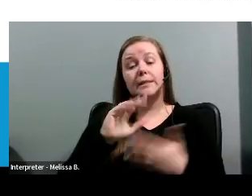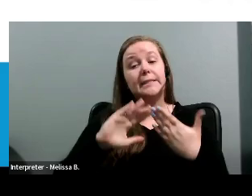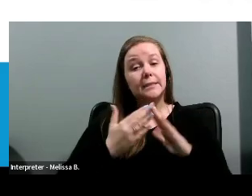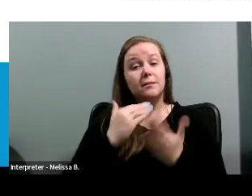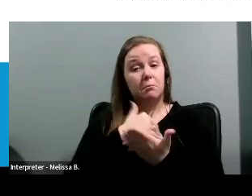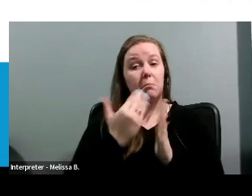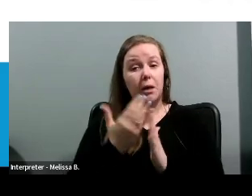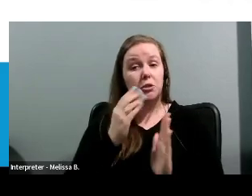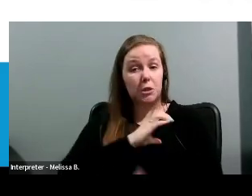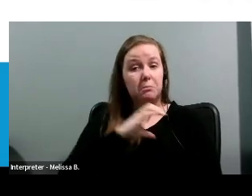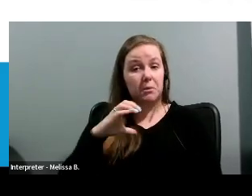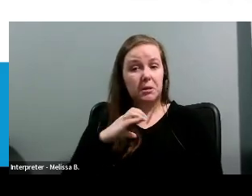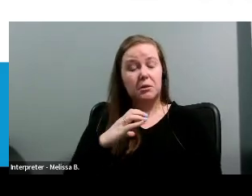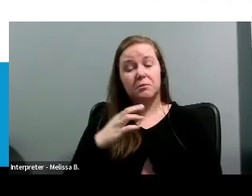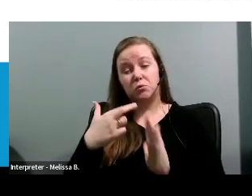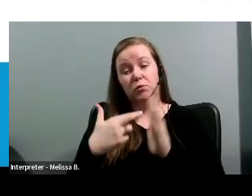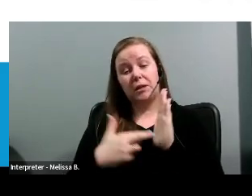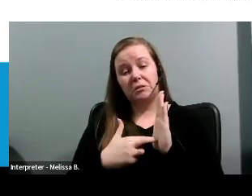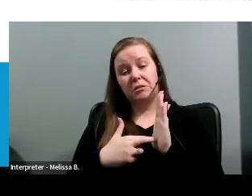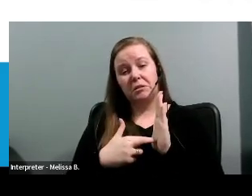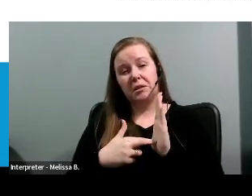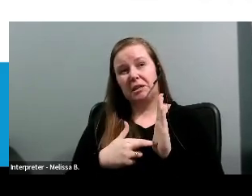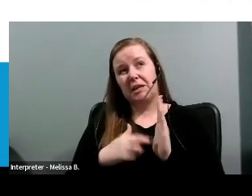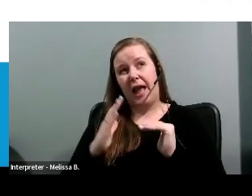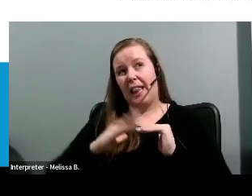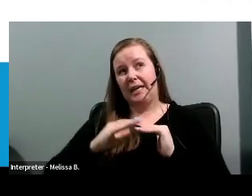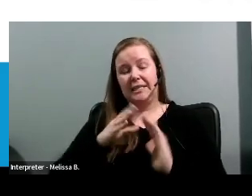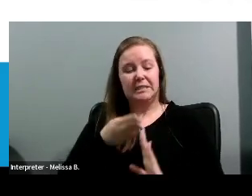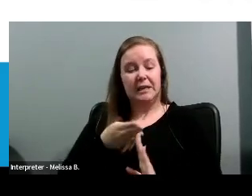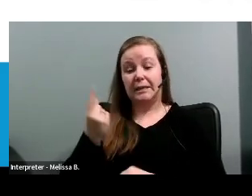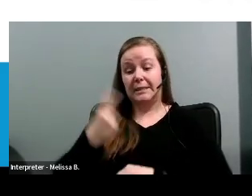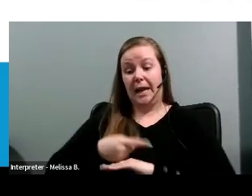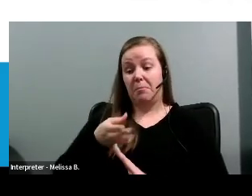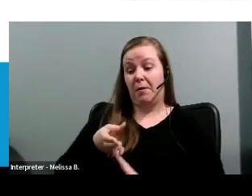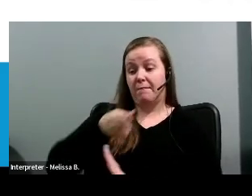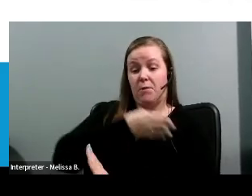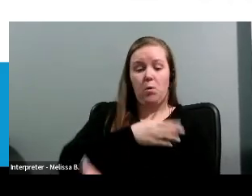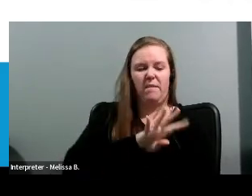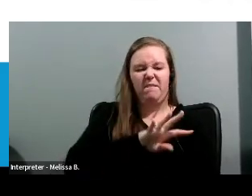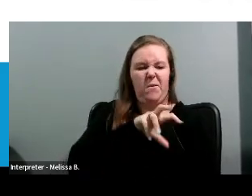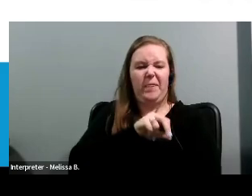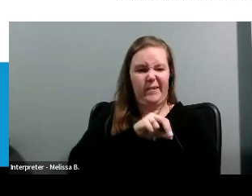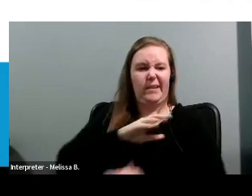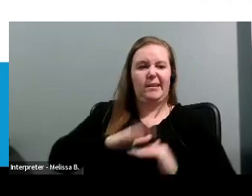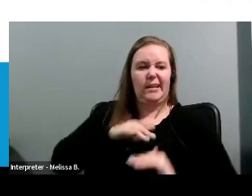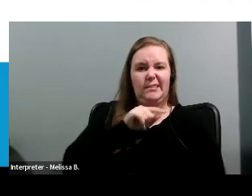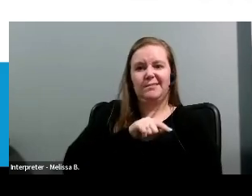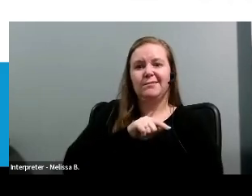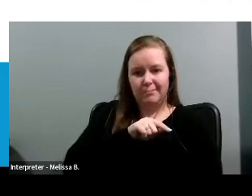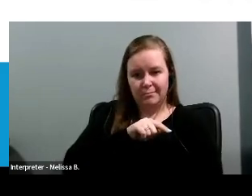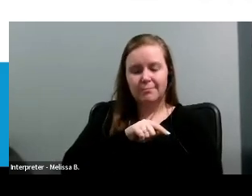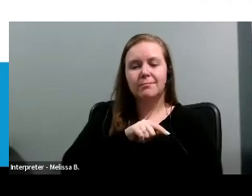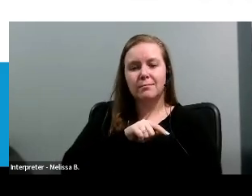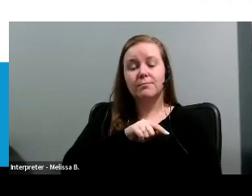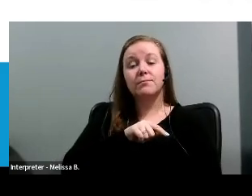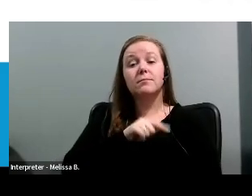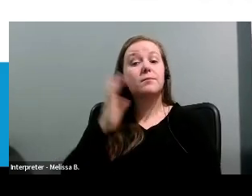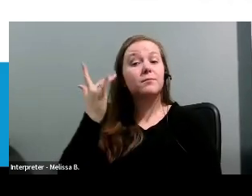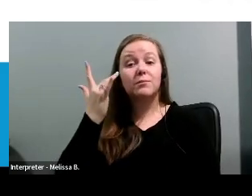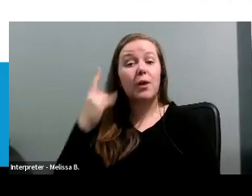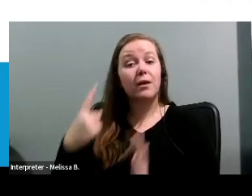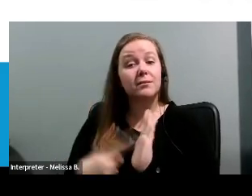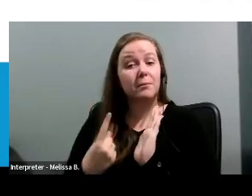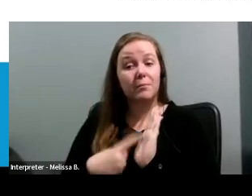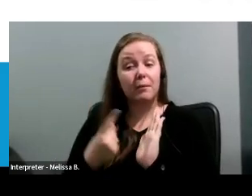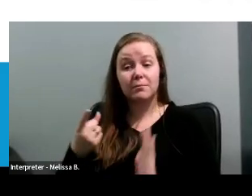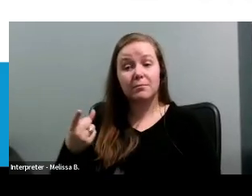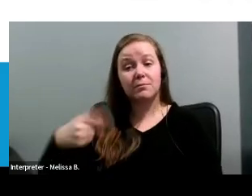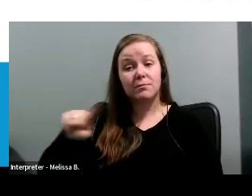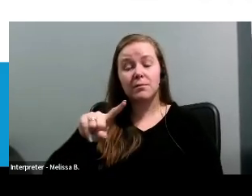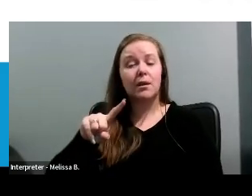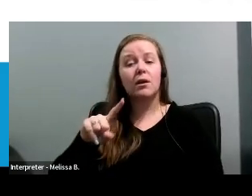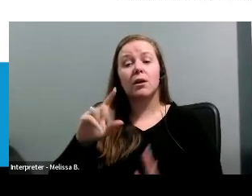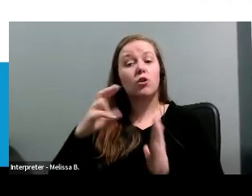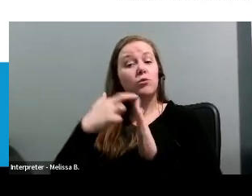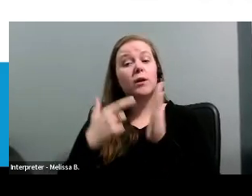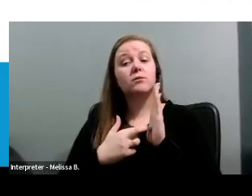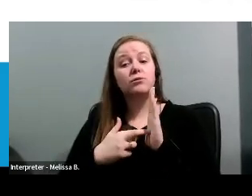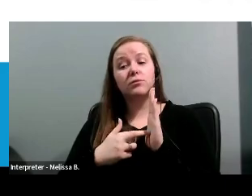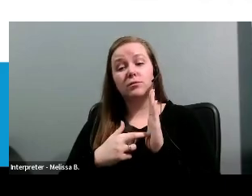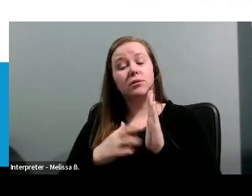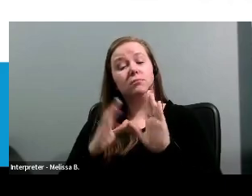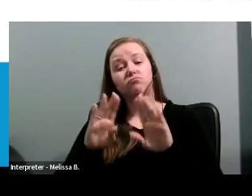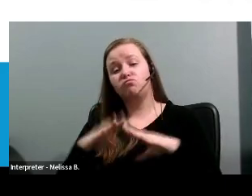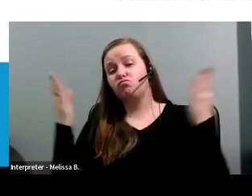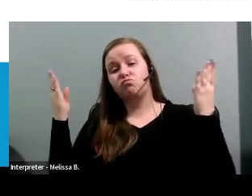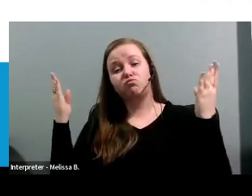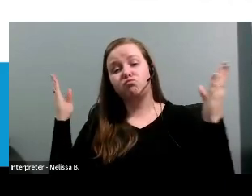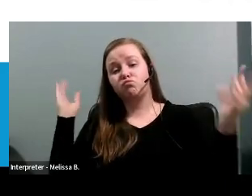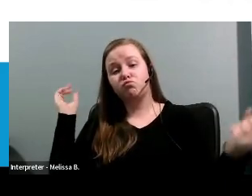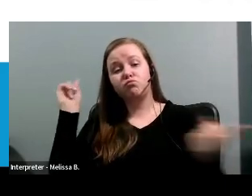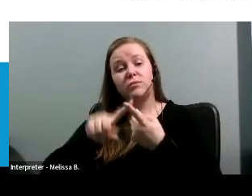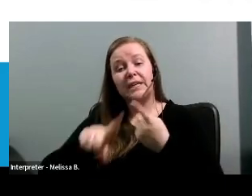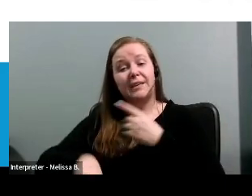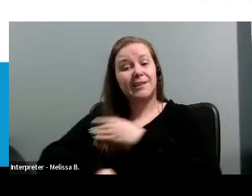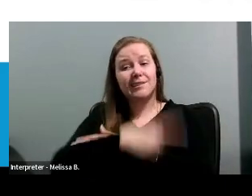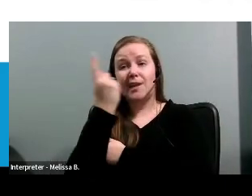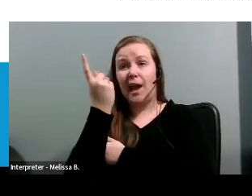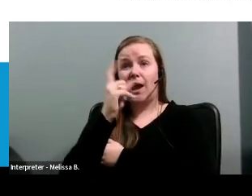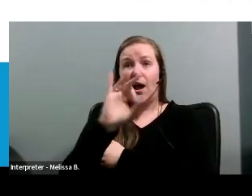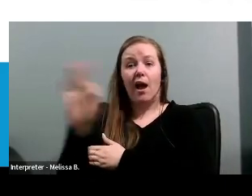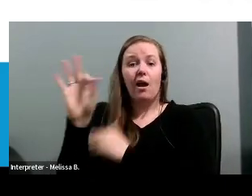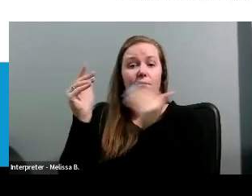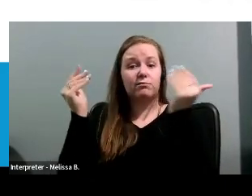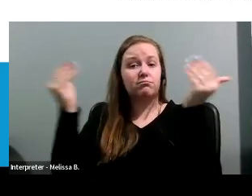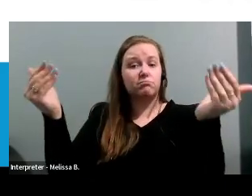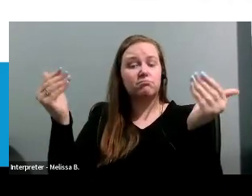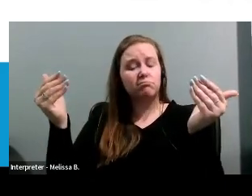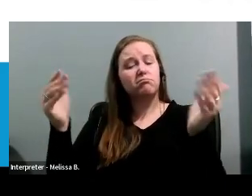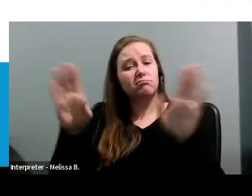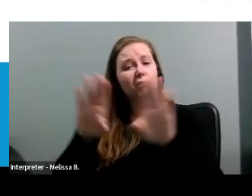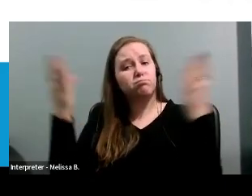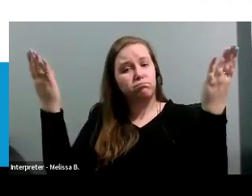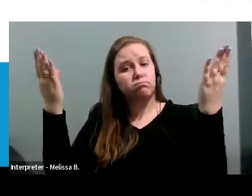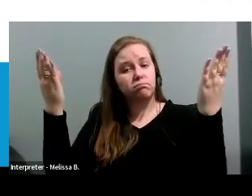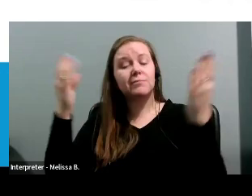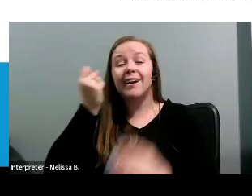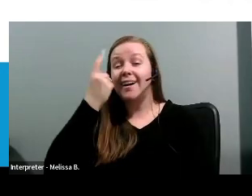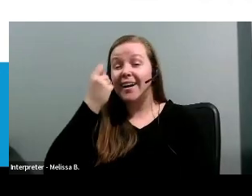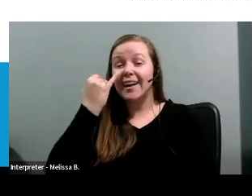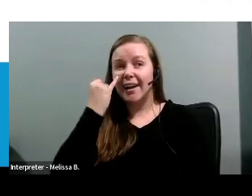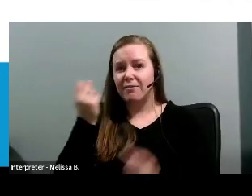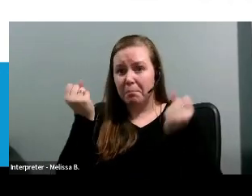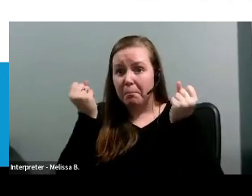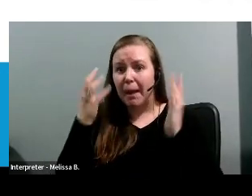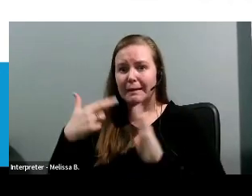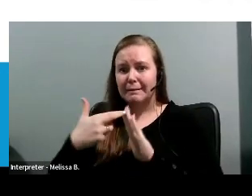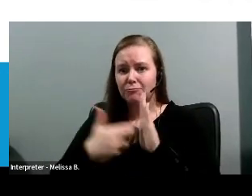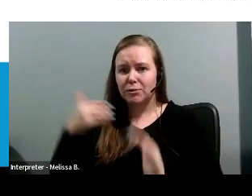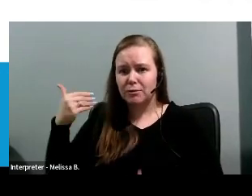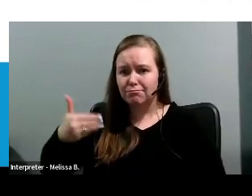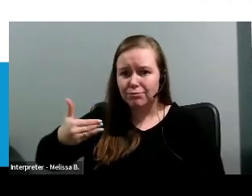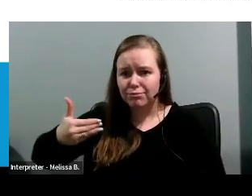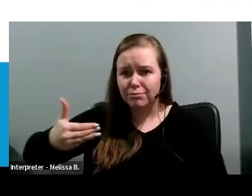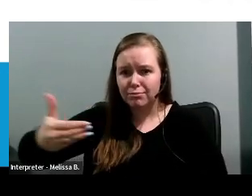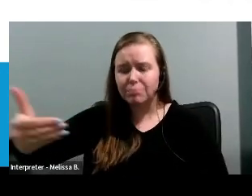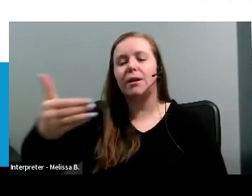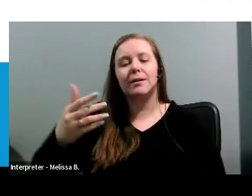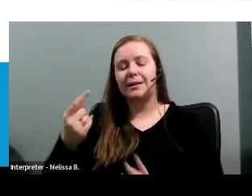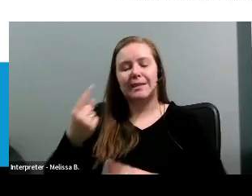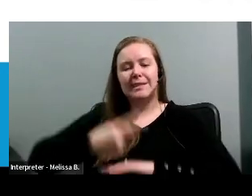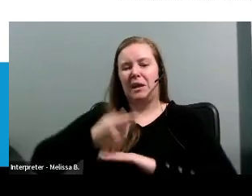Shannon Spencer (she/her): at least, like, 4.30 the day before, because, you know, they might… sometimes they will have… they will leave it… the registration open on the day, but it's really iffy. If there are a lot of people that plan to talk, they will close registration on a day, and if you haven't registered.